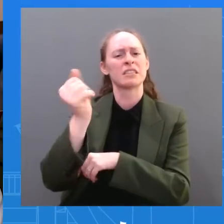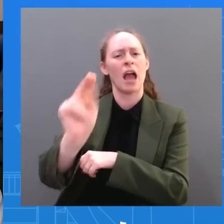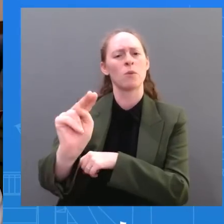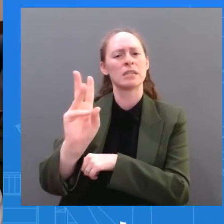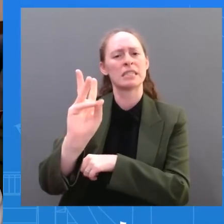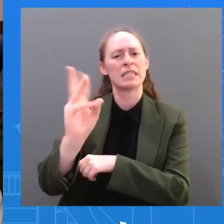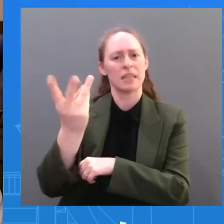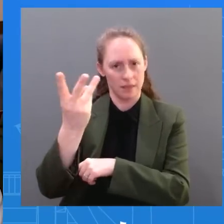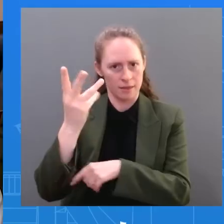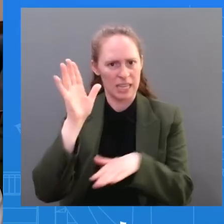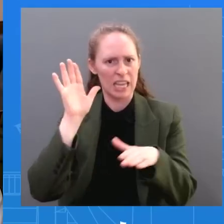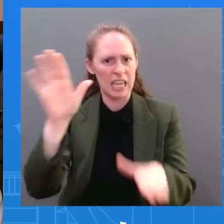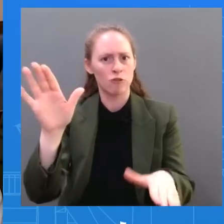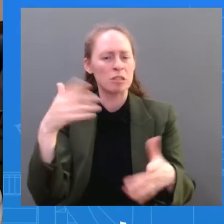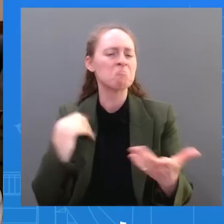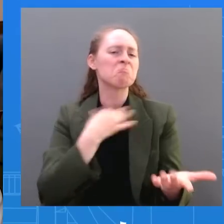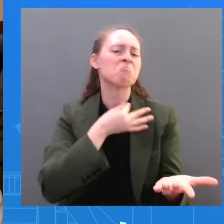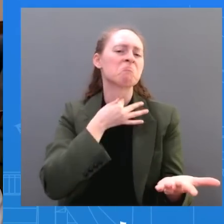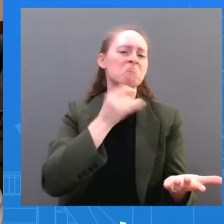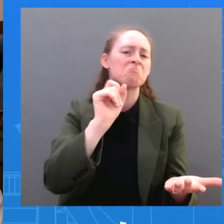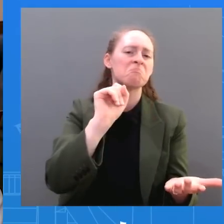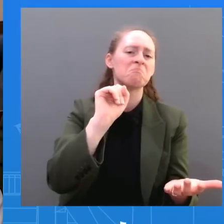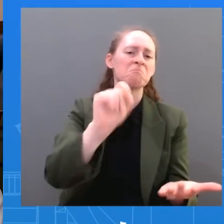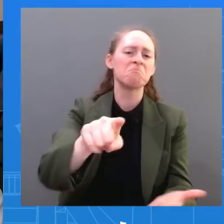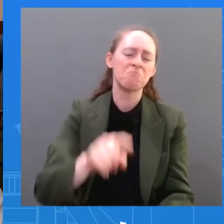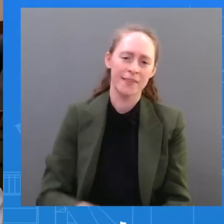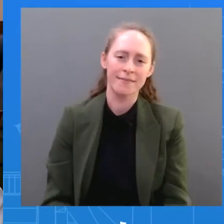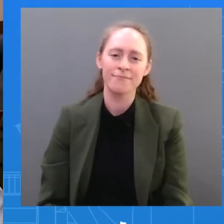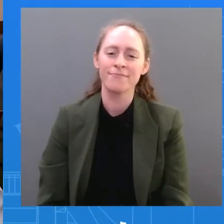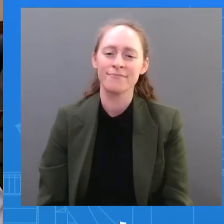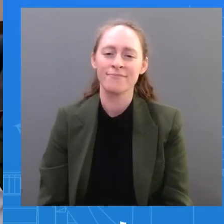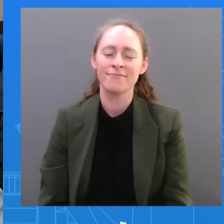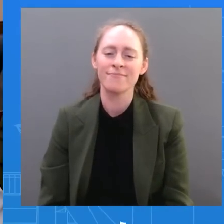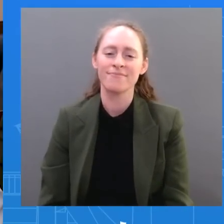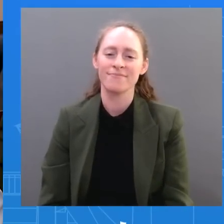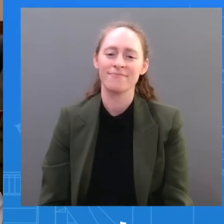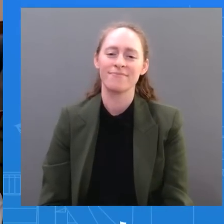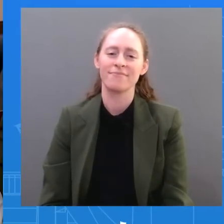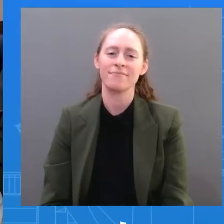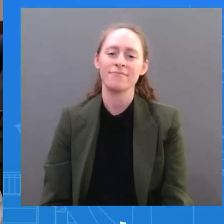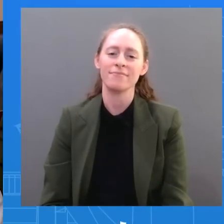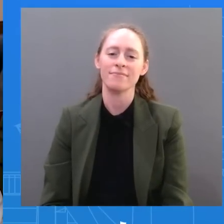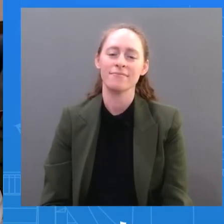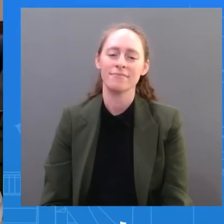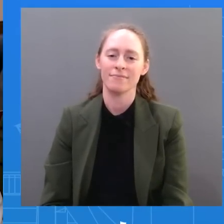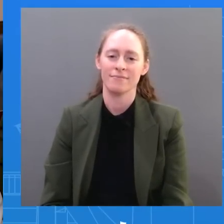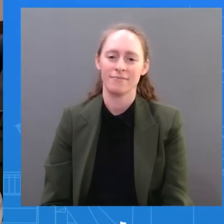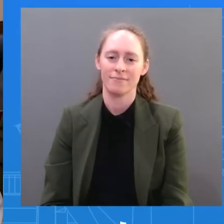that executive privilege is not -- is not a top concern about precedent. But I'm wondering, given the unique nature of a White House Counsel's position,